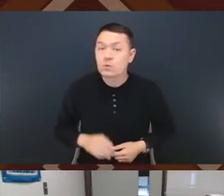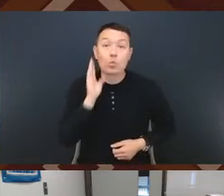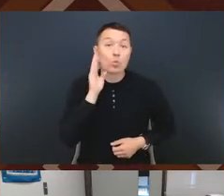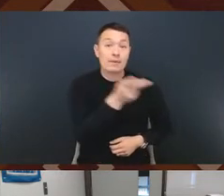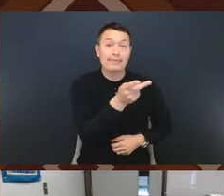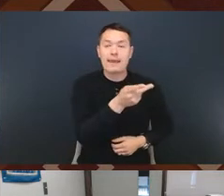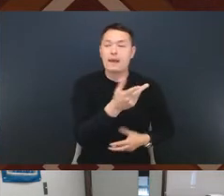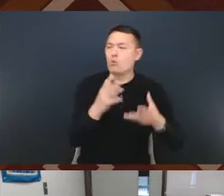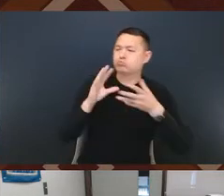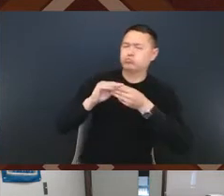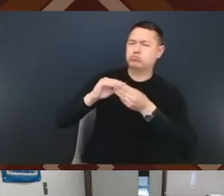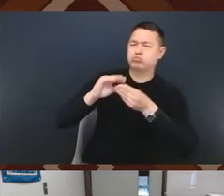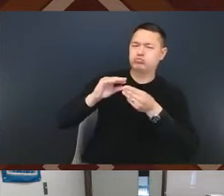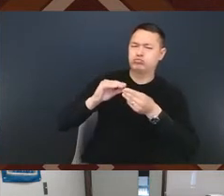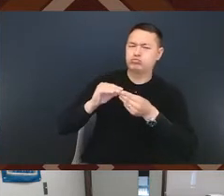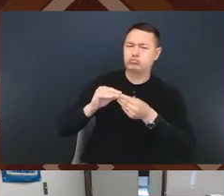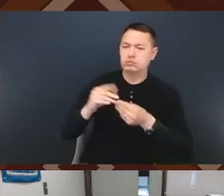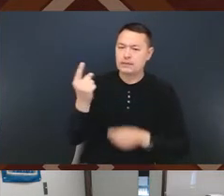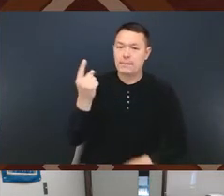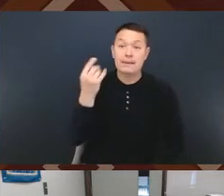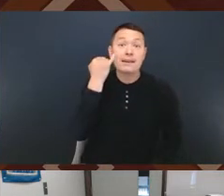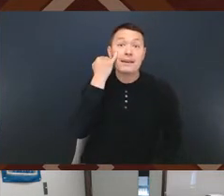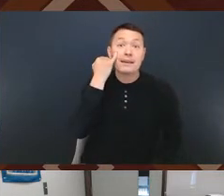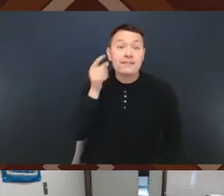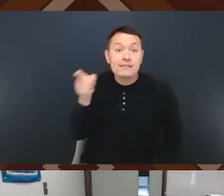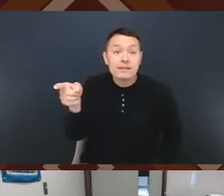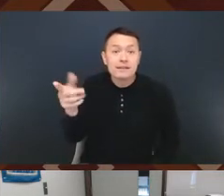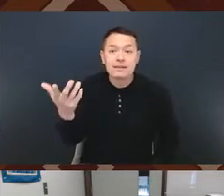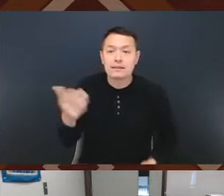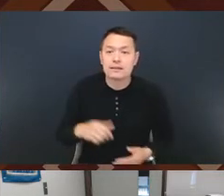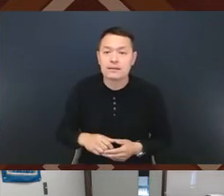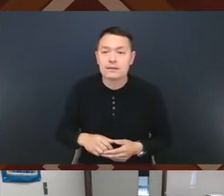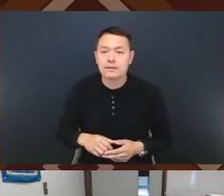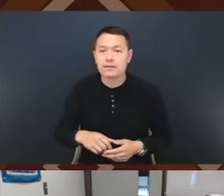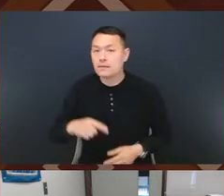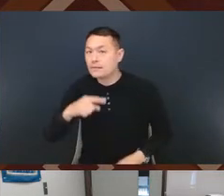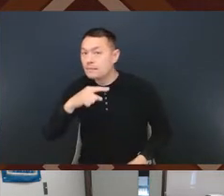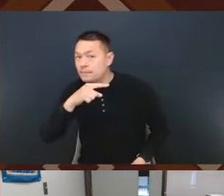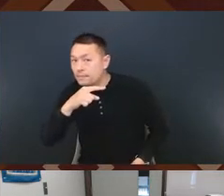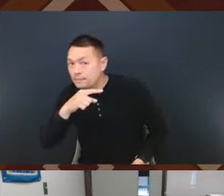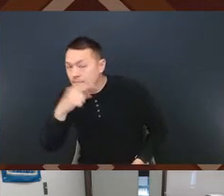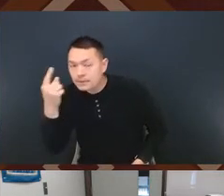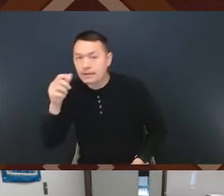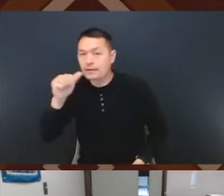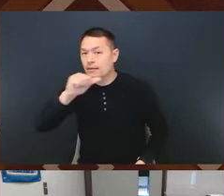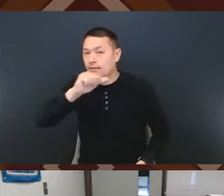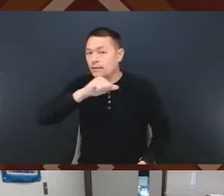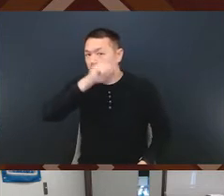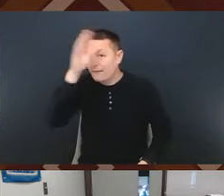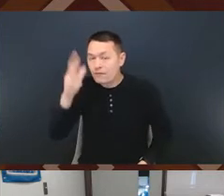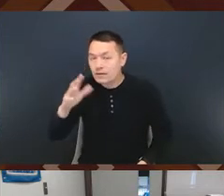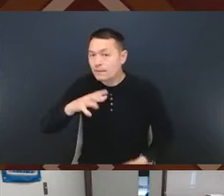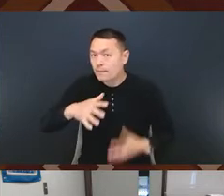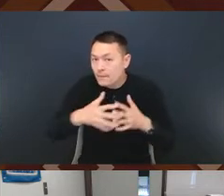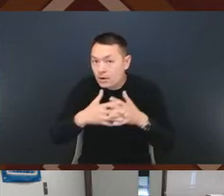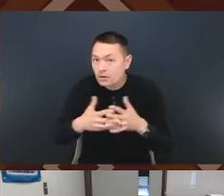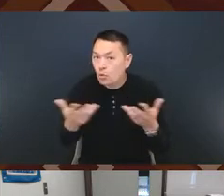You know, if he is Latino, African-American, maybe not that they were angry